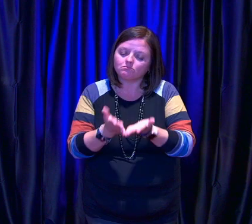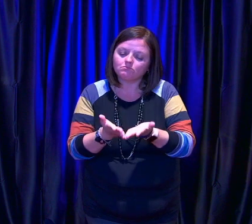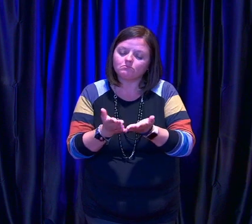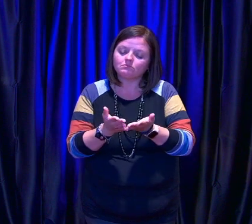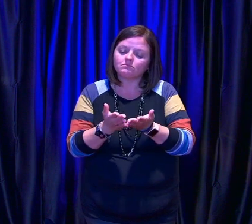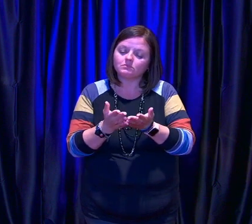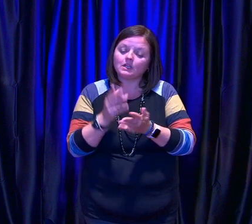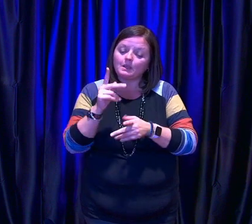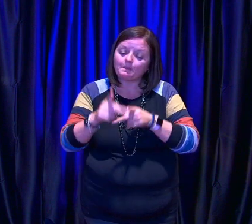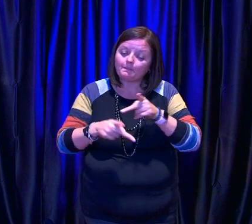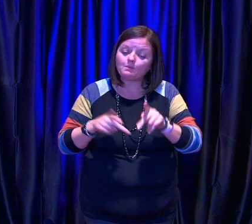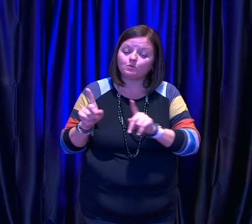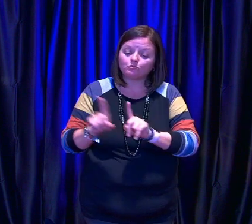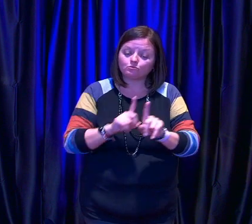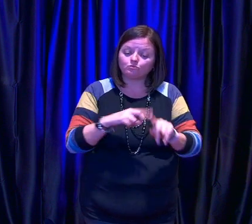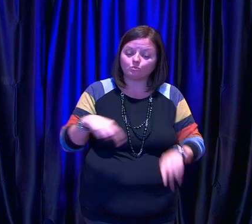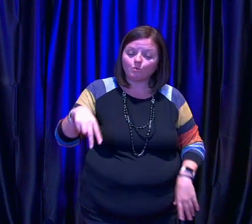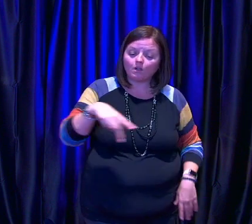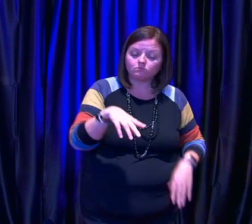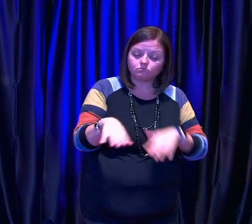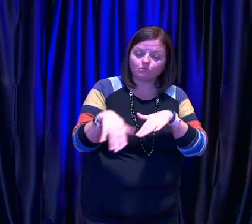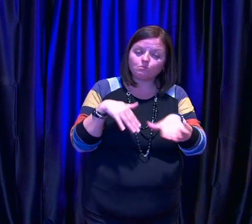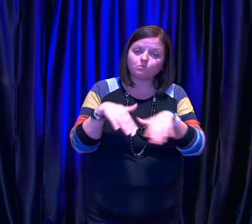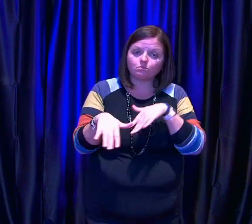people who walk and and pray there's all kinds of ways